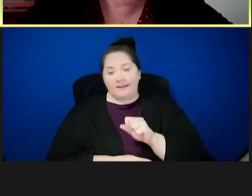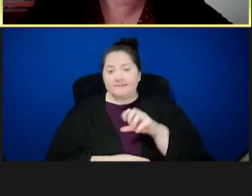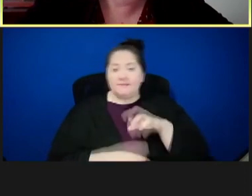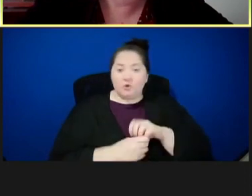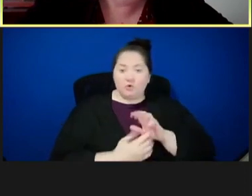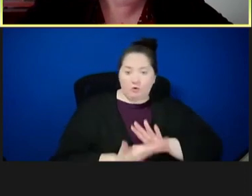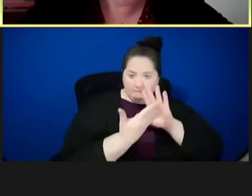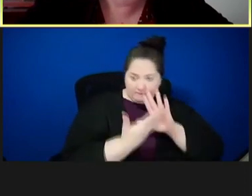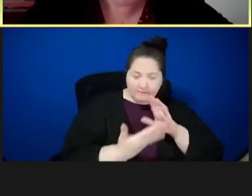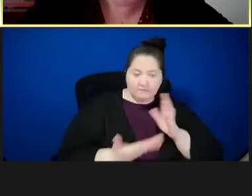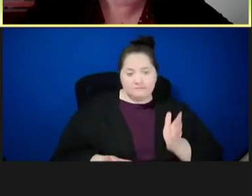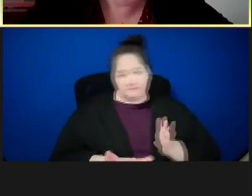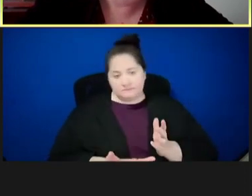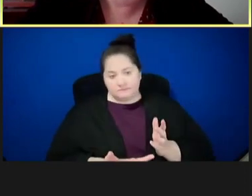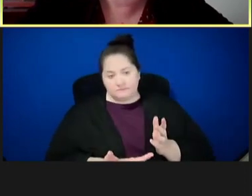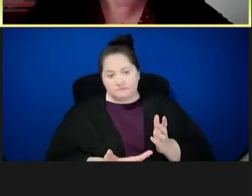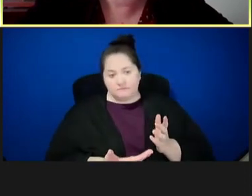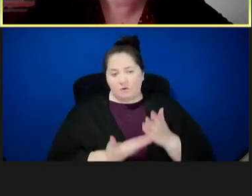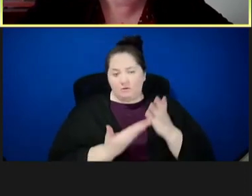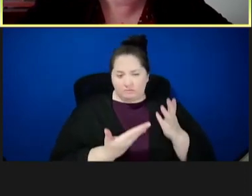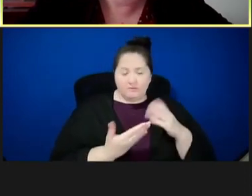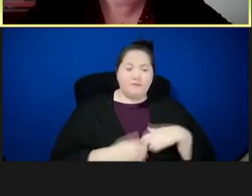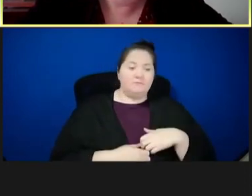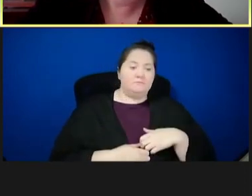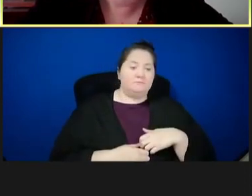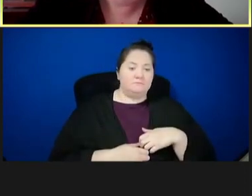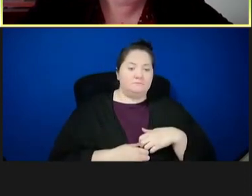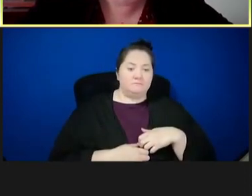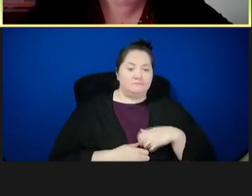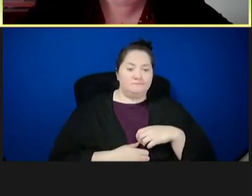increased awareness and understanding of the benefits of connectivity, and working towards